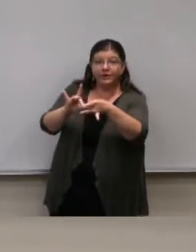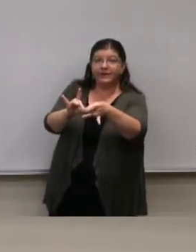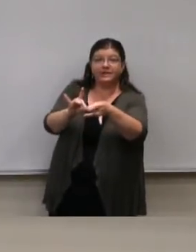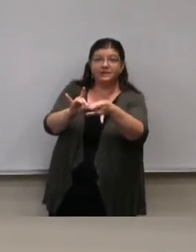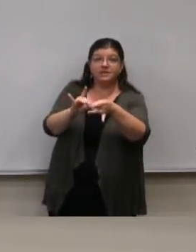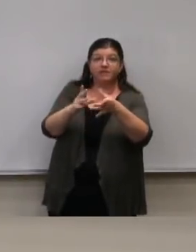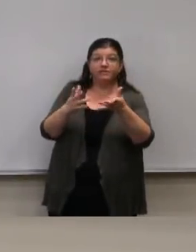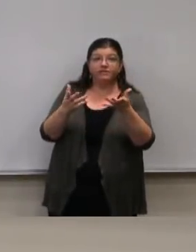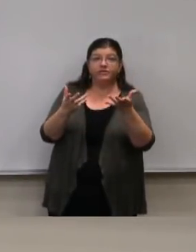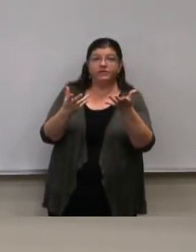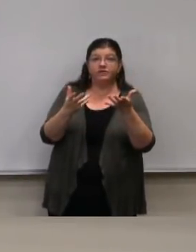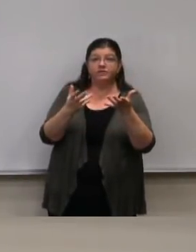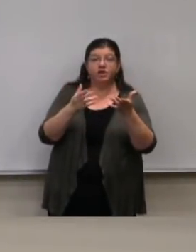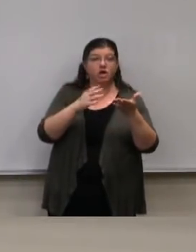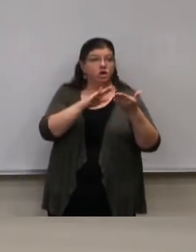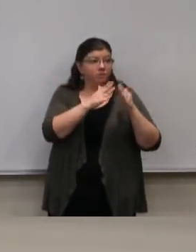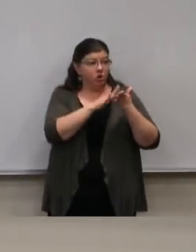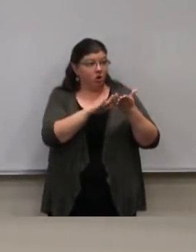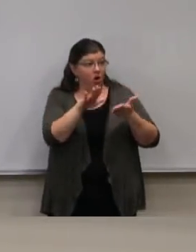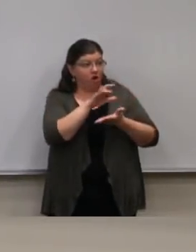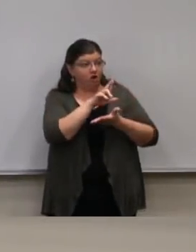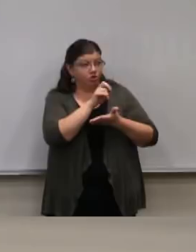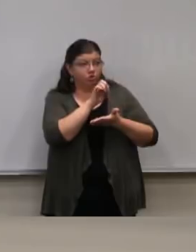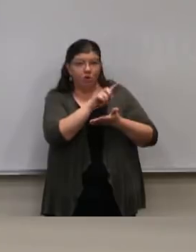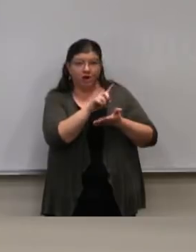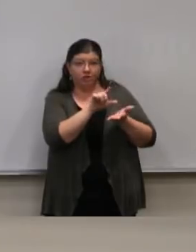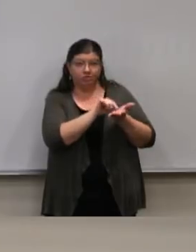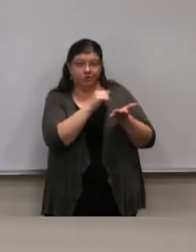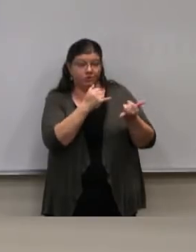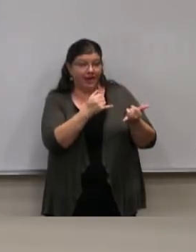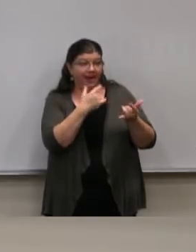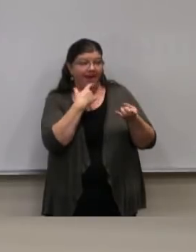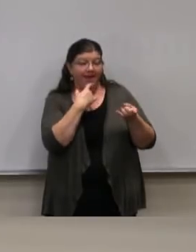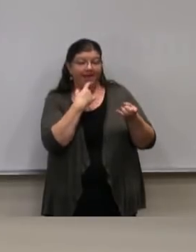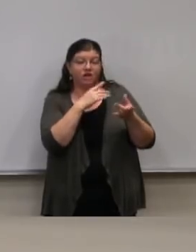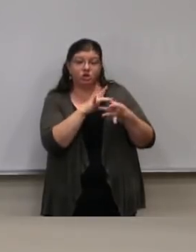The Community College Record today had a story